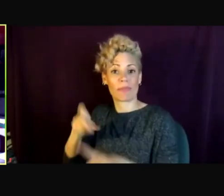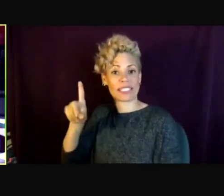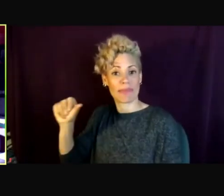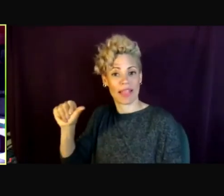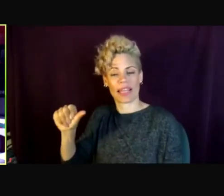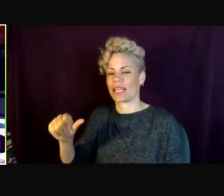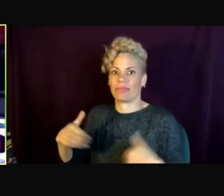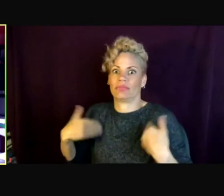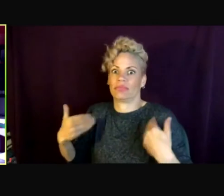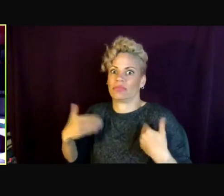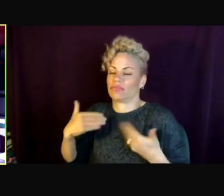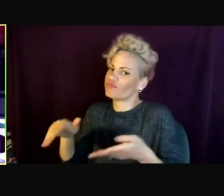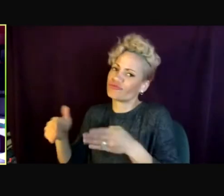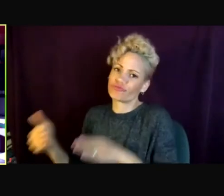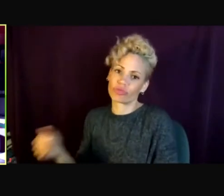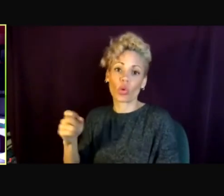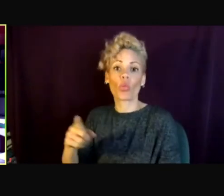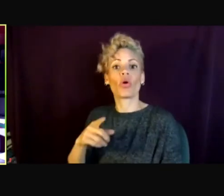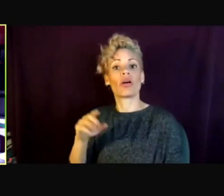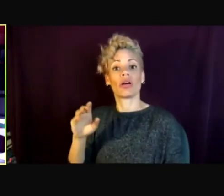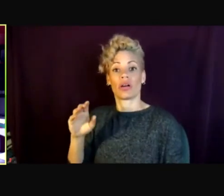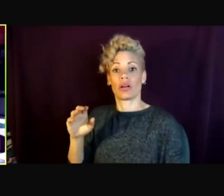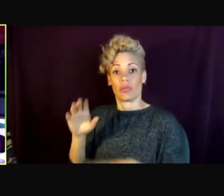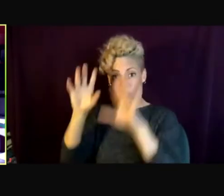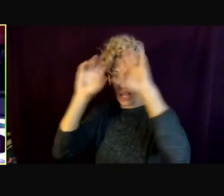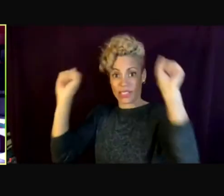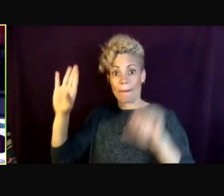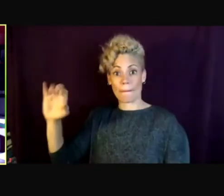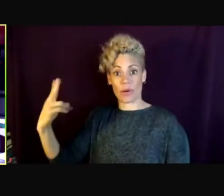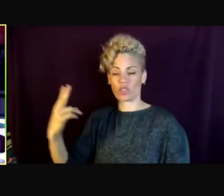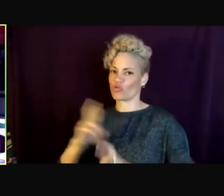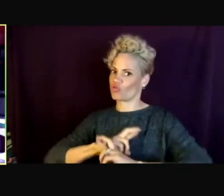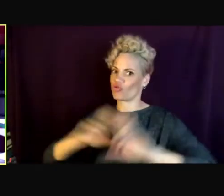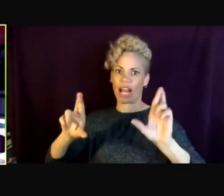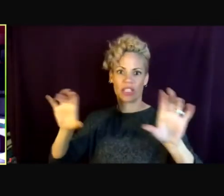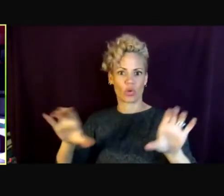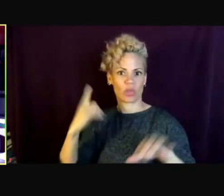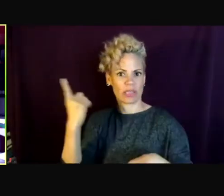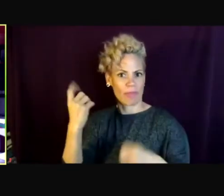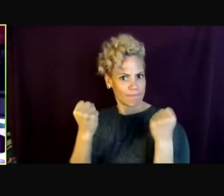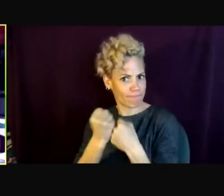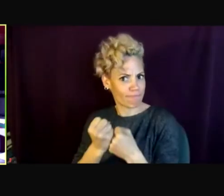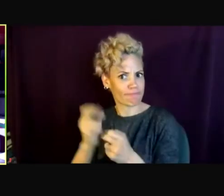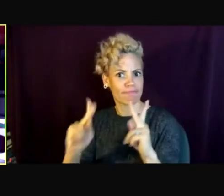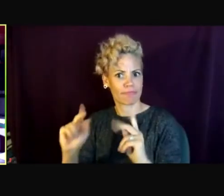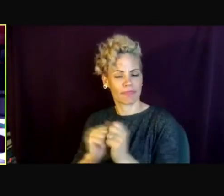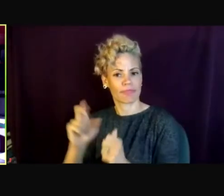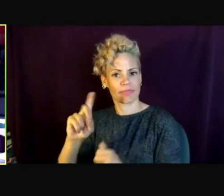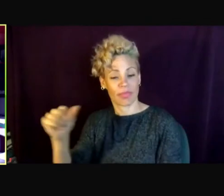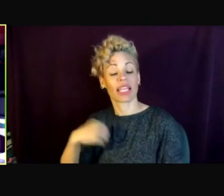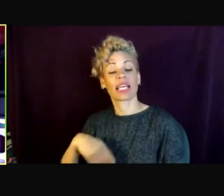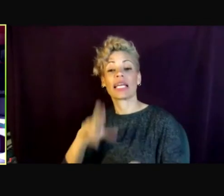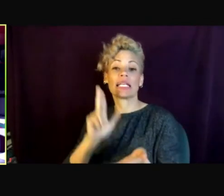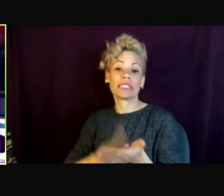doing something in regards to disabilities. He signed it over the objection of his chief of staff and others.